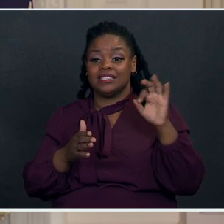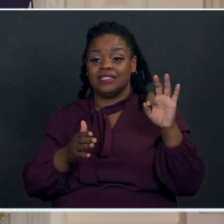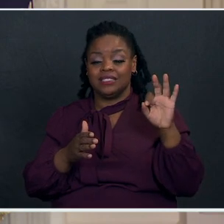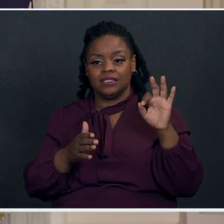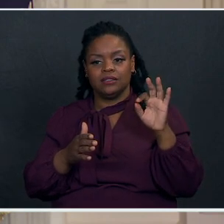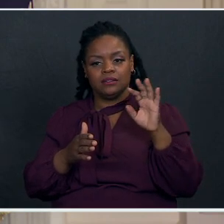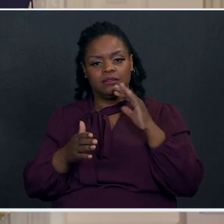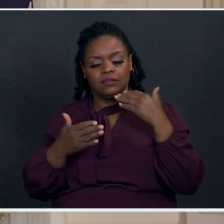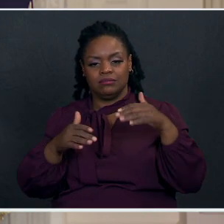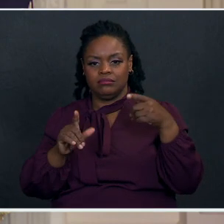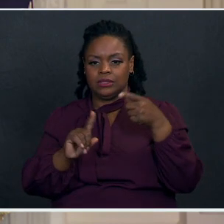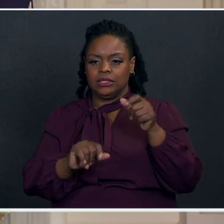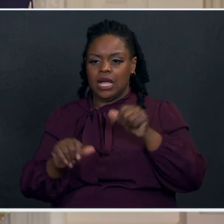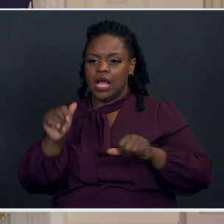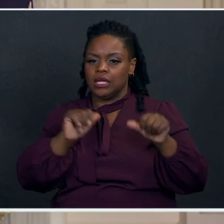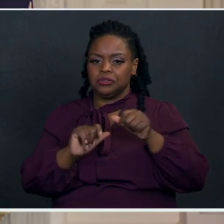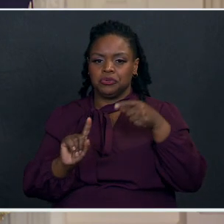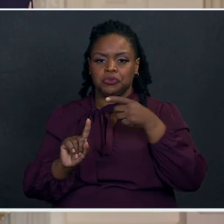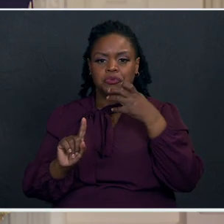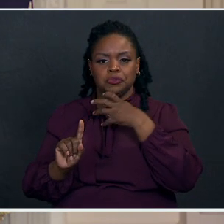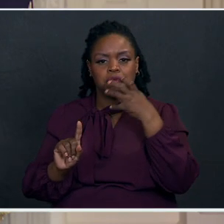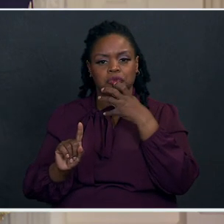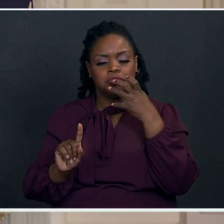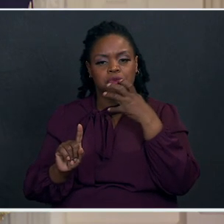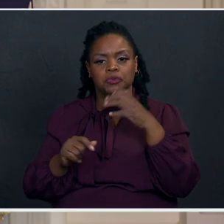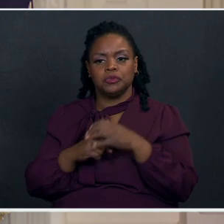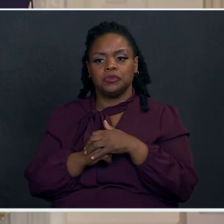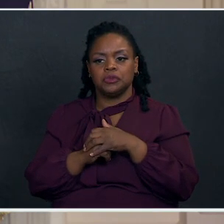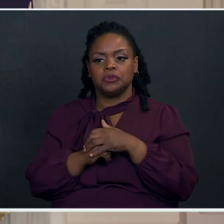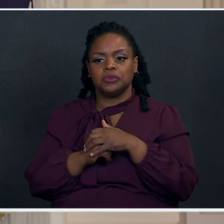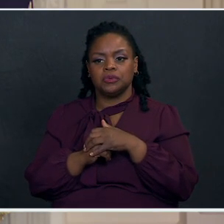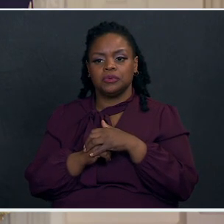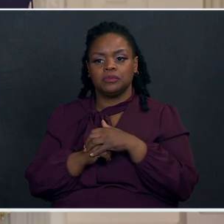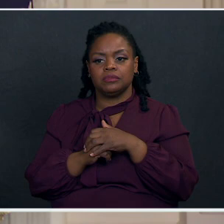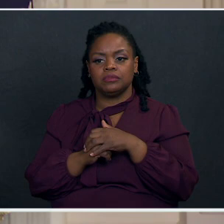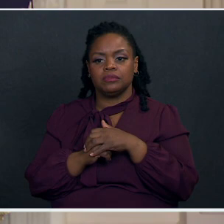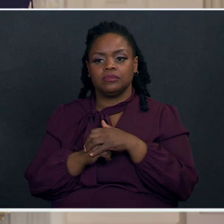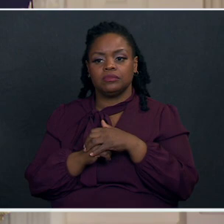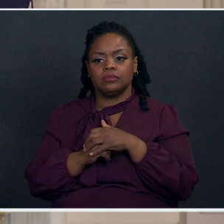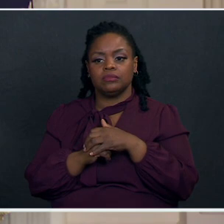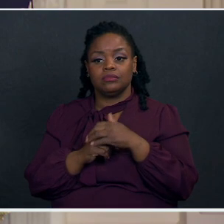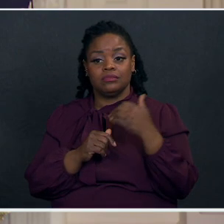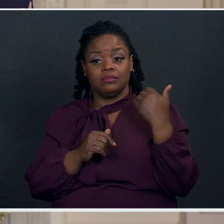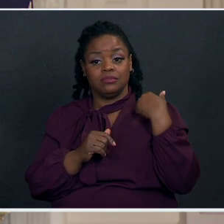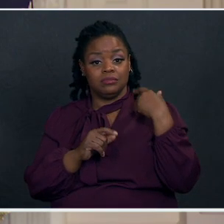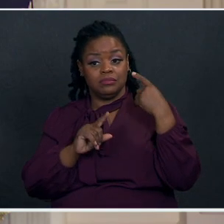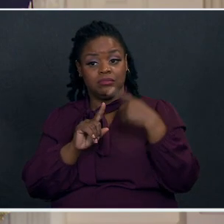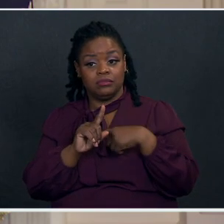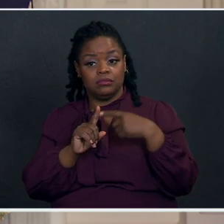of our federal response to the climate crisis. Earlier this month, I nominated Dr. Eric Lander,